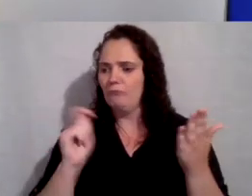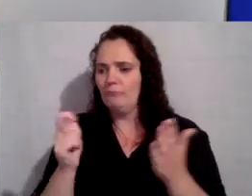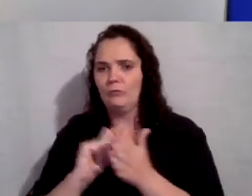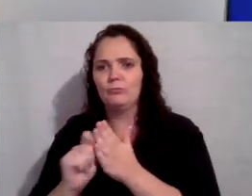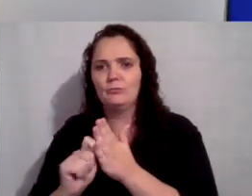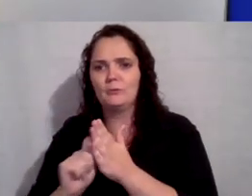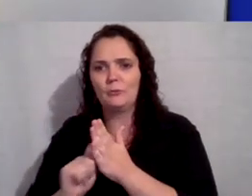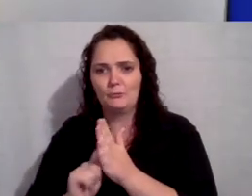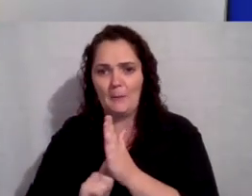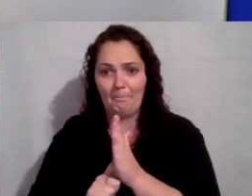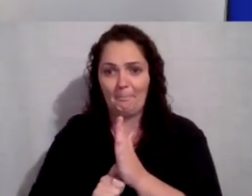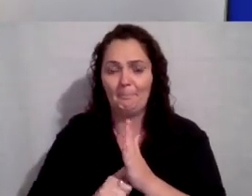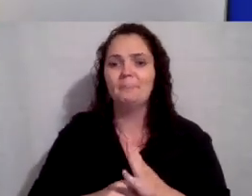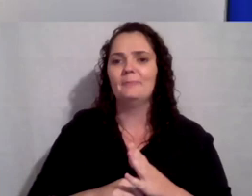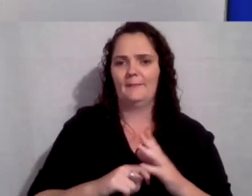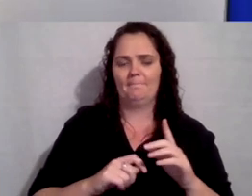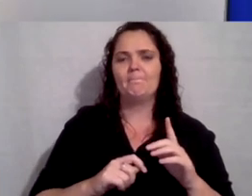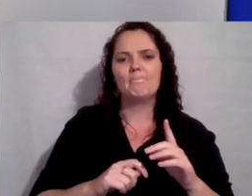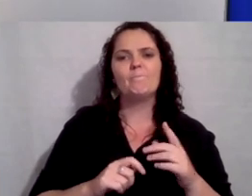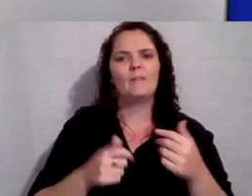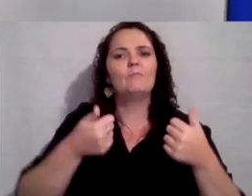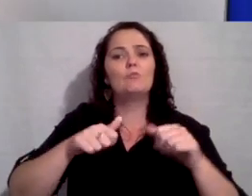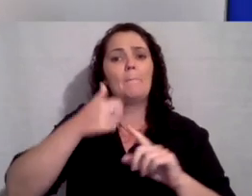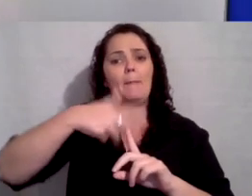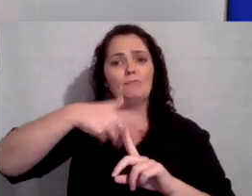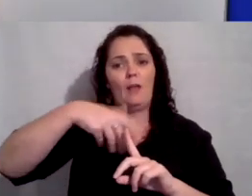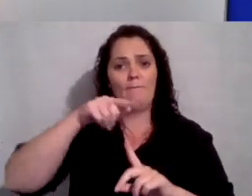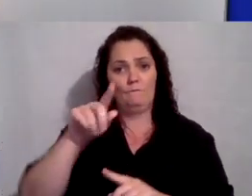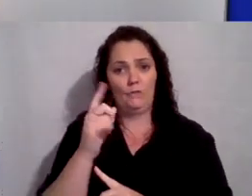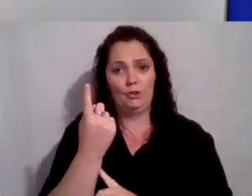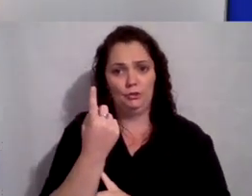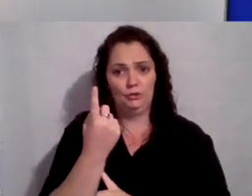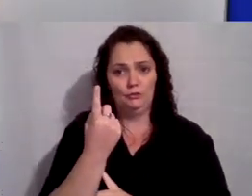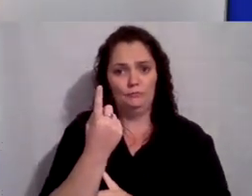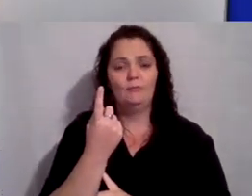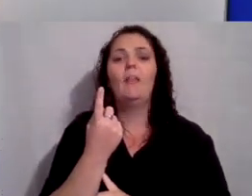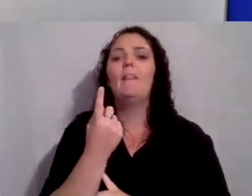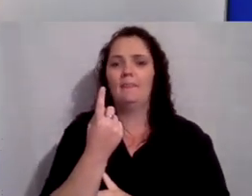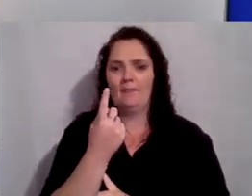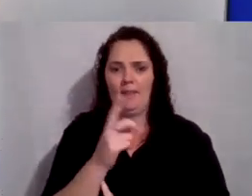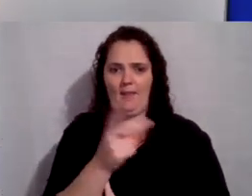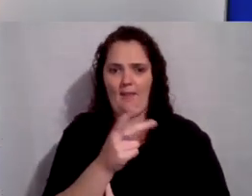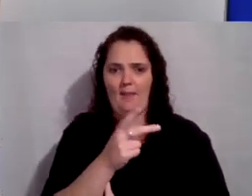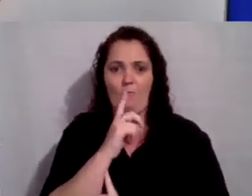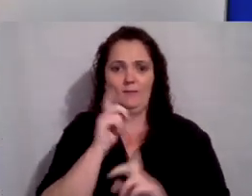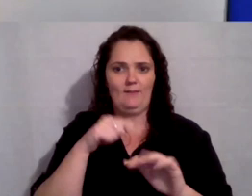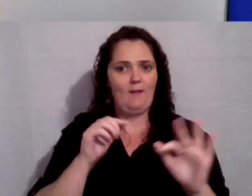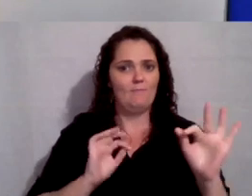and then go back into it alright. So we're going to put the wash down first then Rachel and Atticus are going to take their pose and we're going to